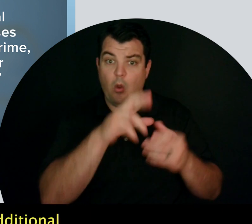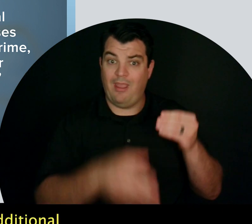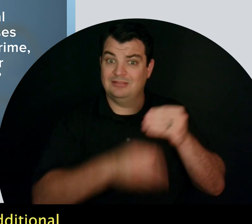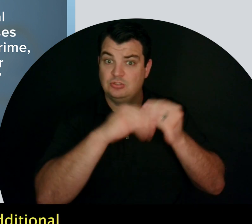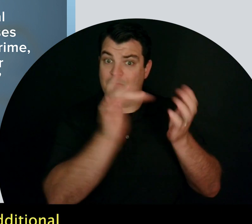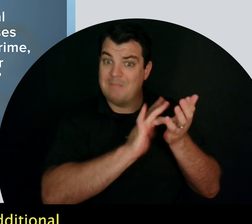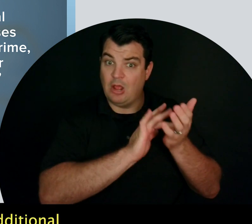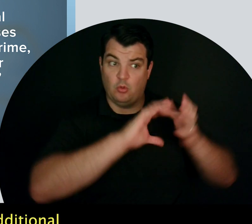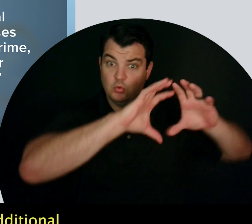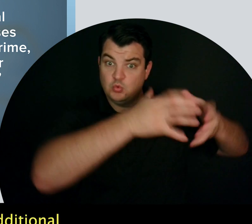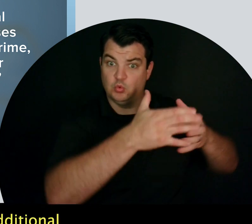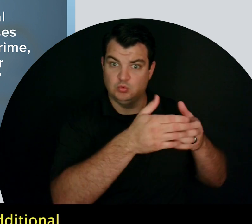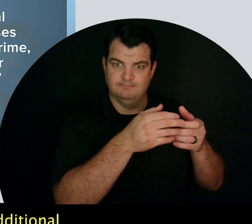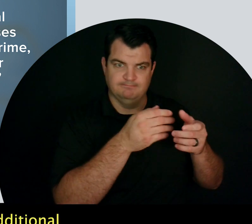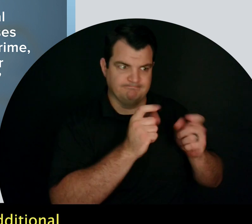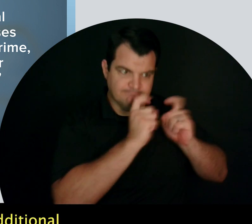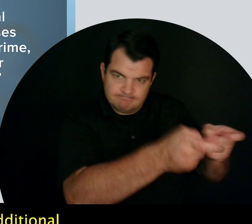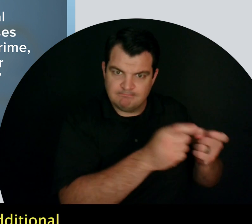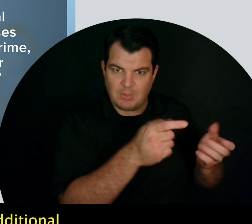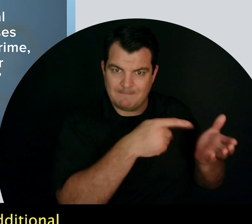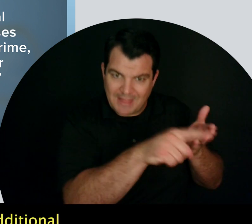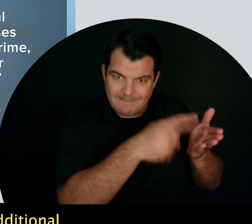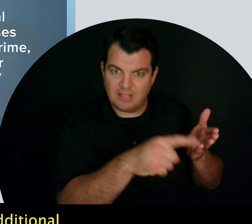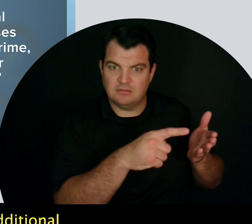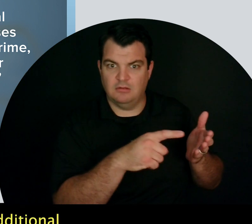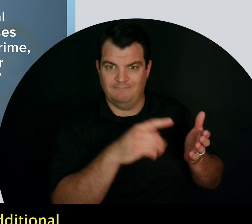From then on, the additional medical unit administers the payment